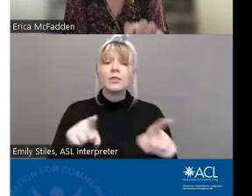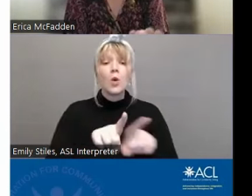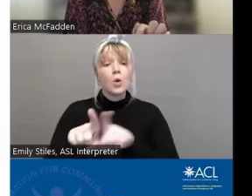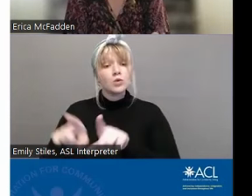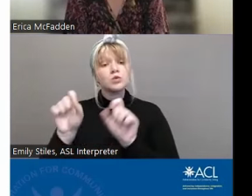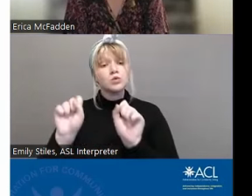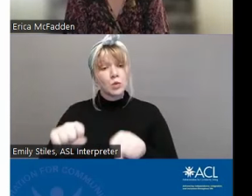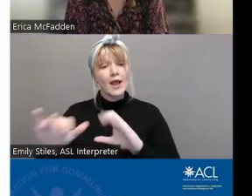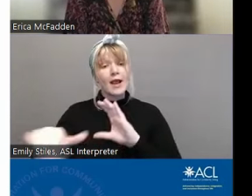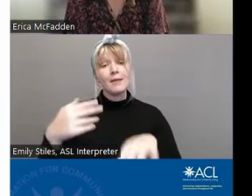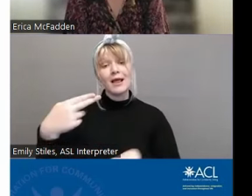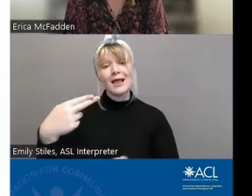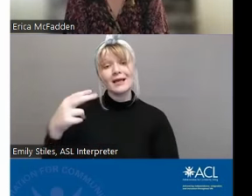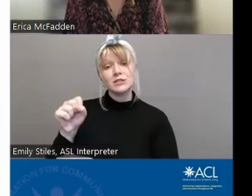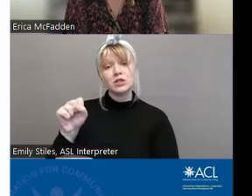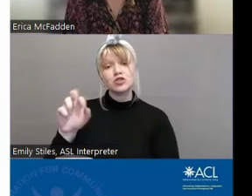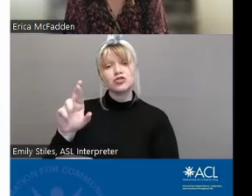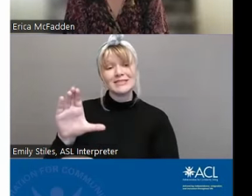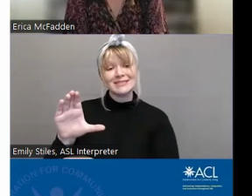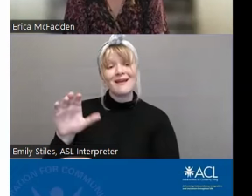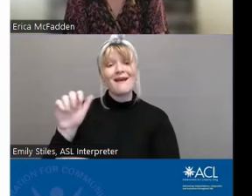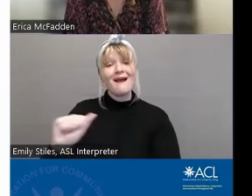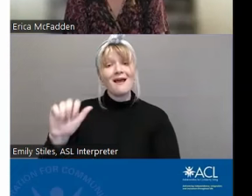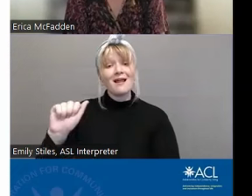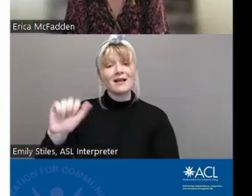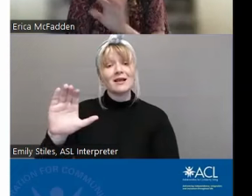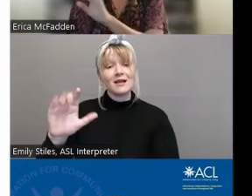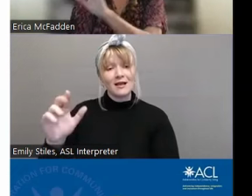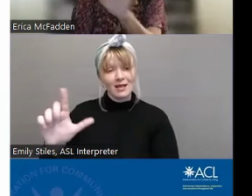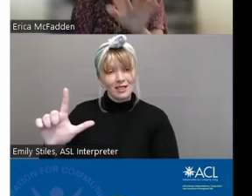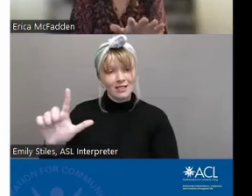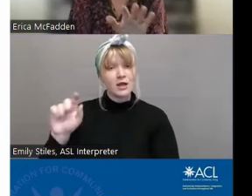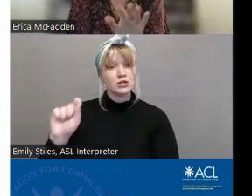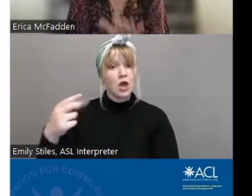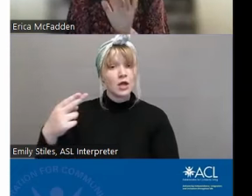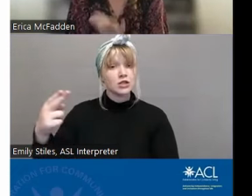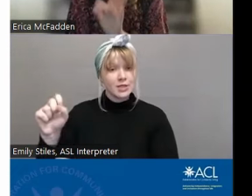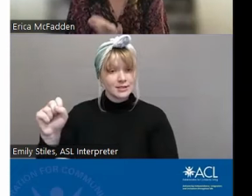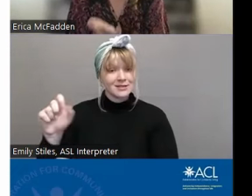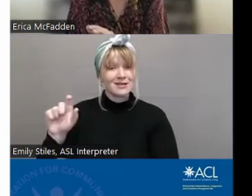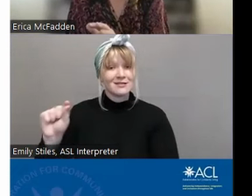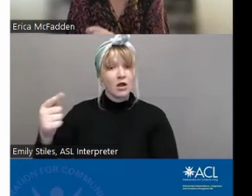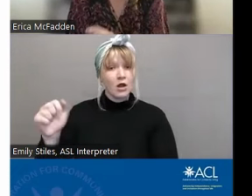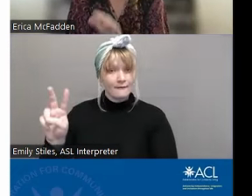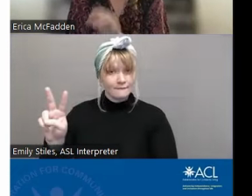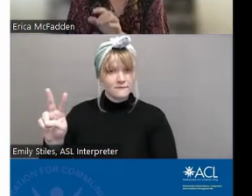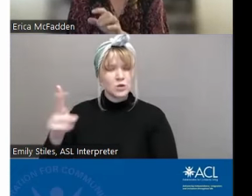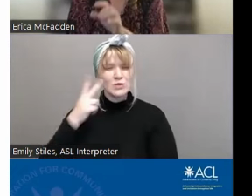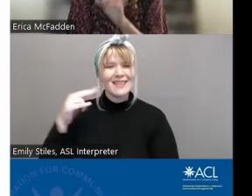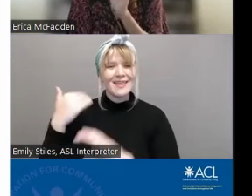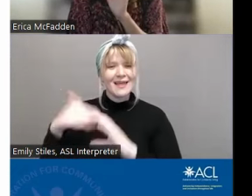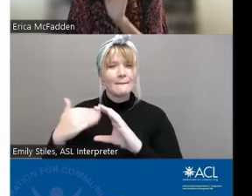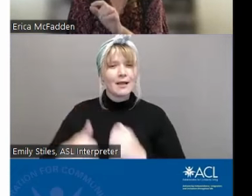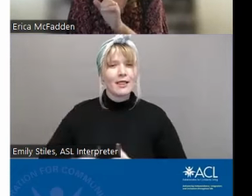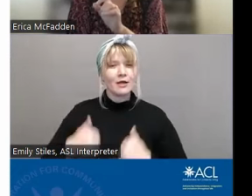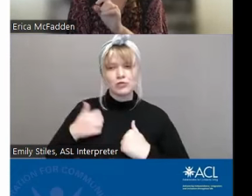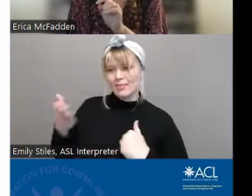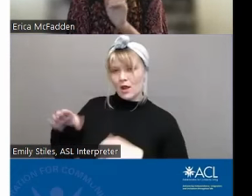Just so you know, everybody should have a copy of the slides and receive them following